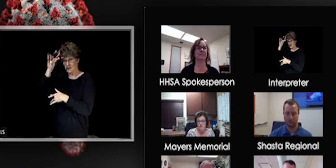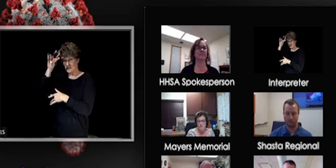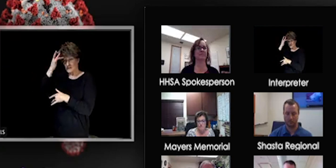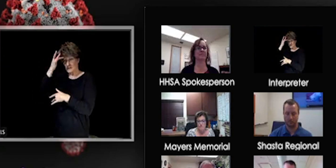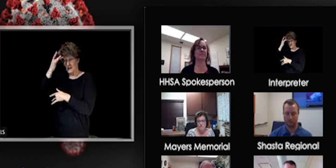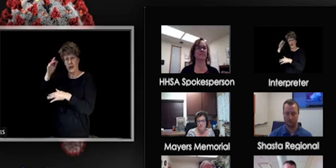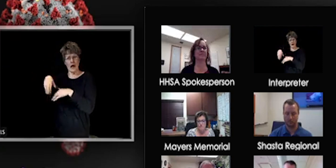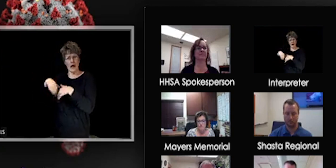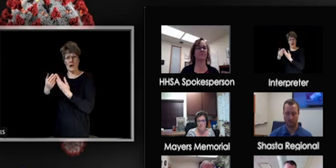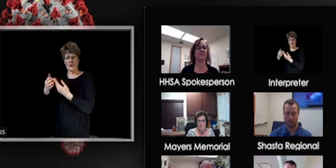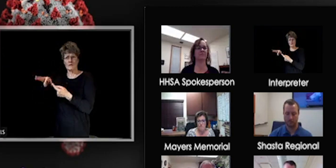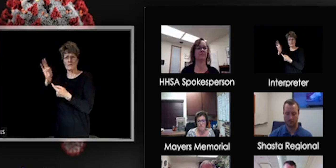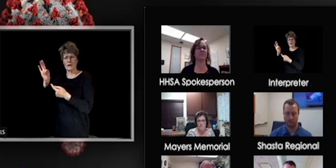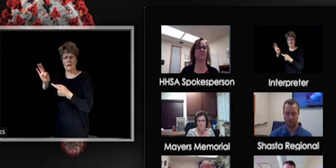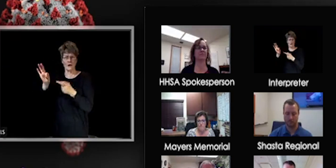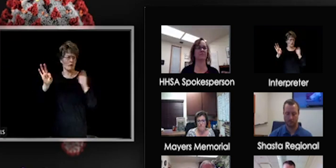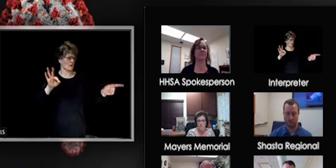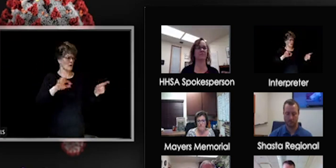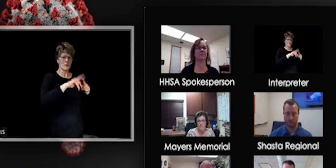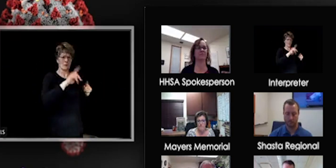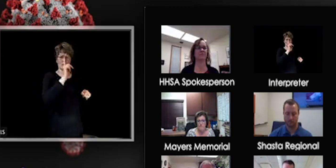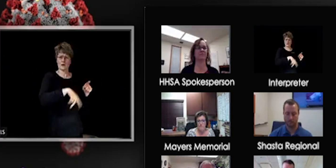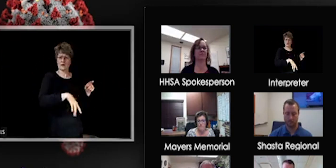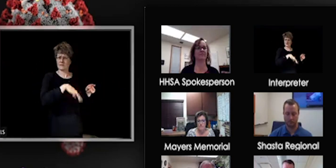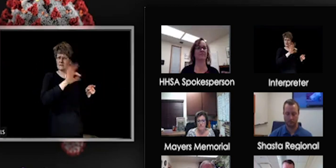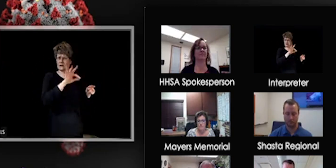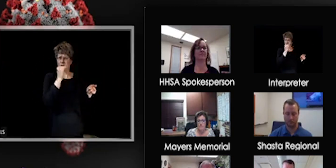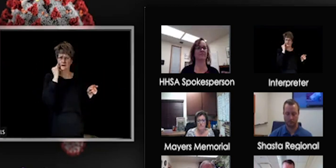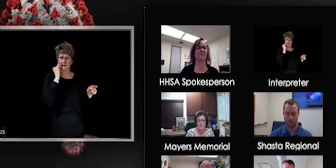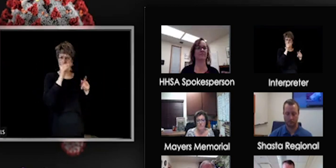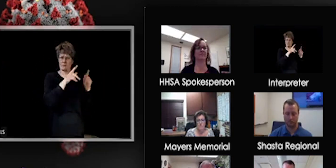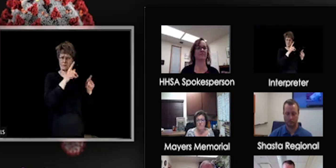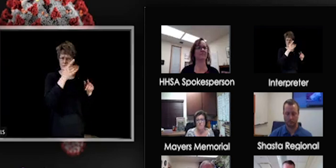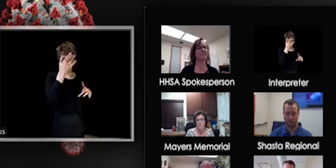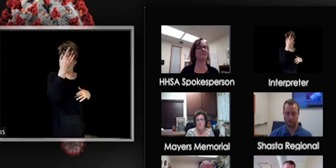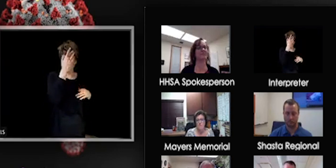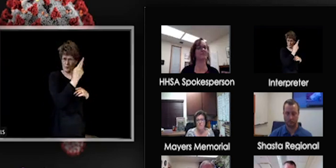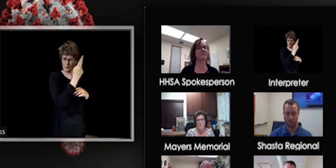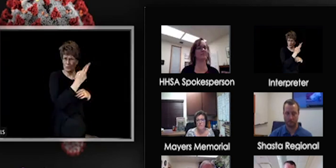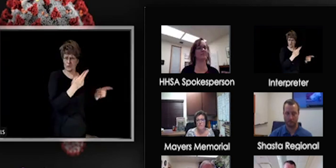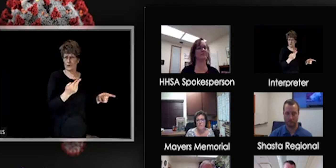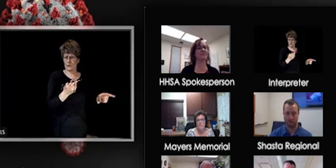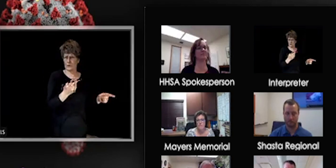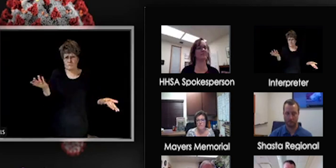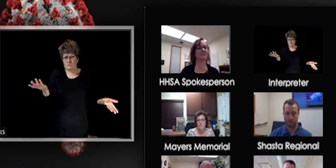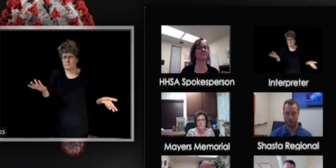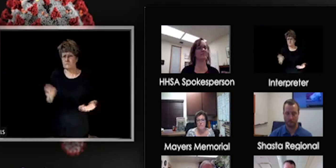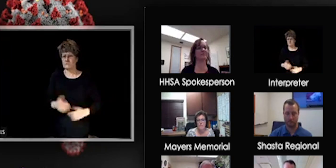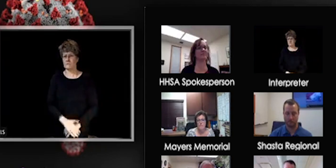the difference where you can identify the church, but not necessarily the rodeo.